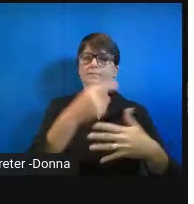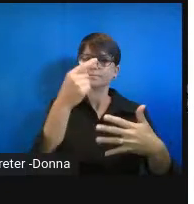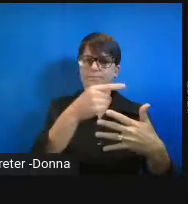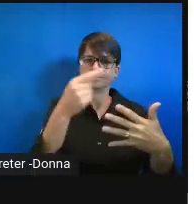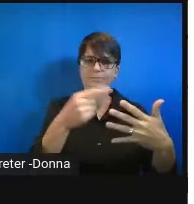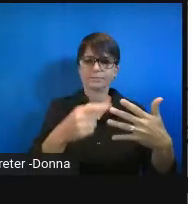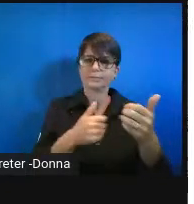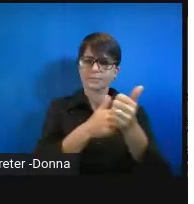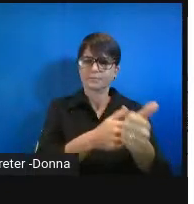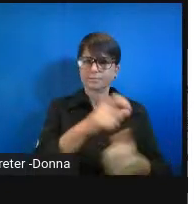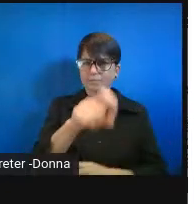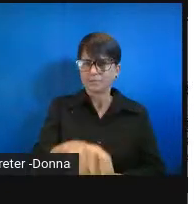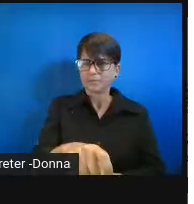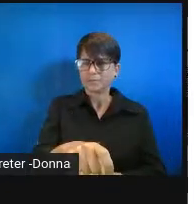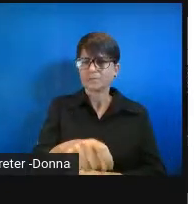Some want results